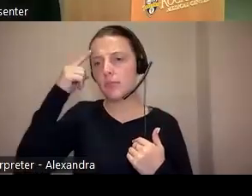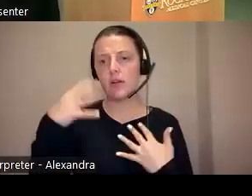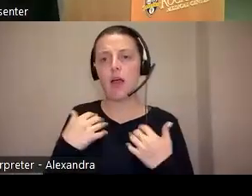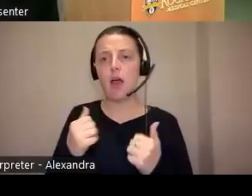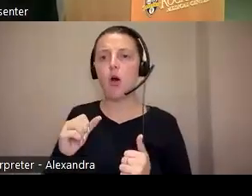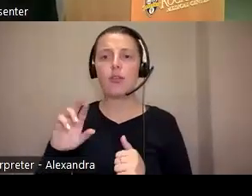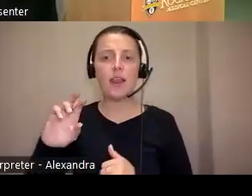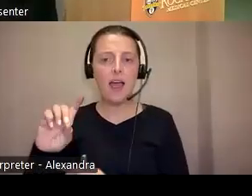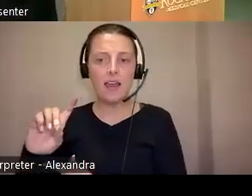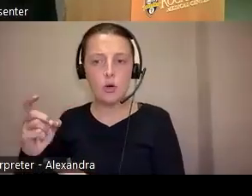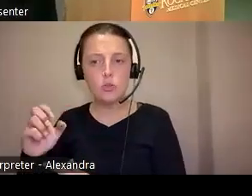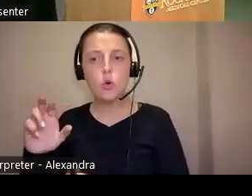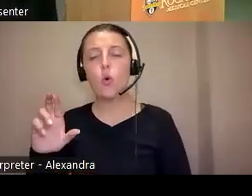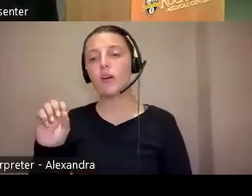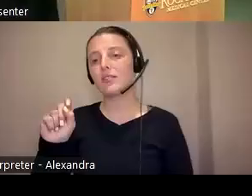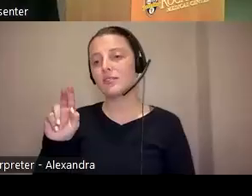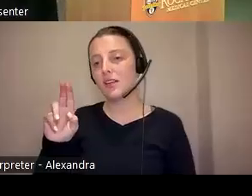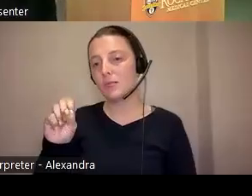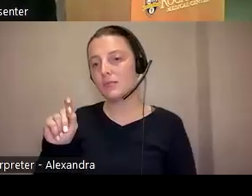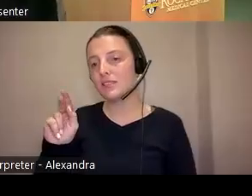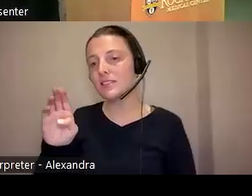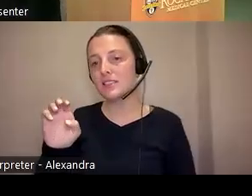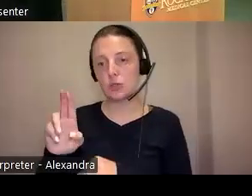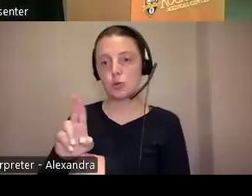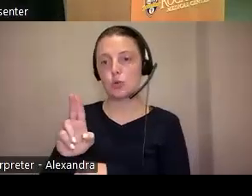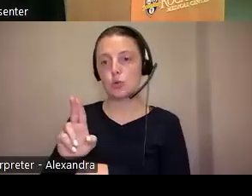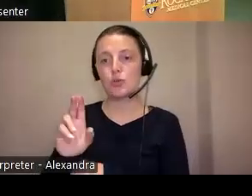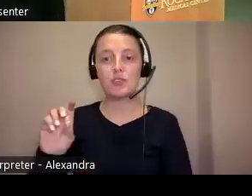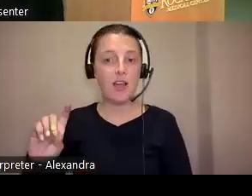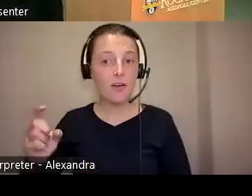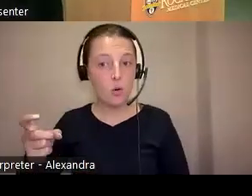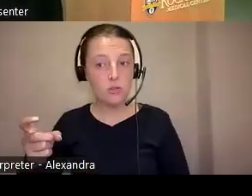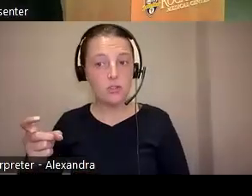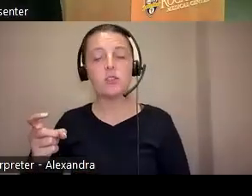to help support in seeking and maintaining um recovery and overall wellness. And we have our